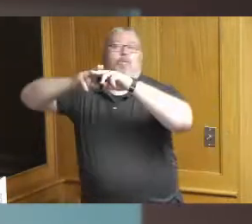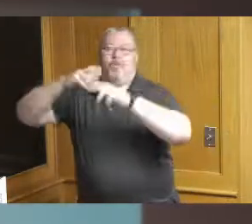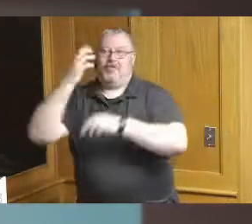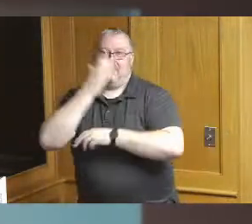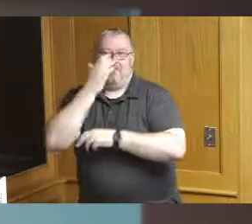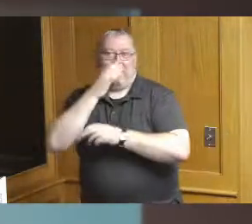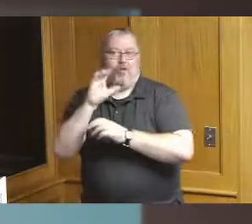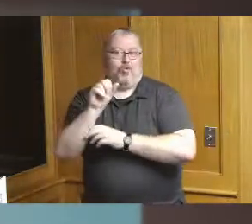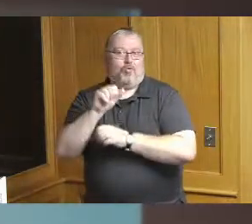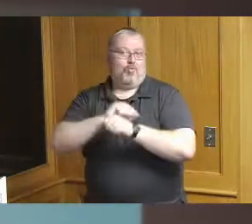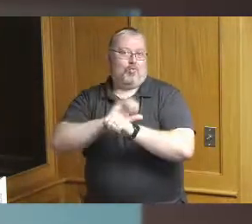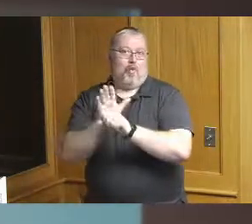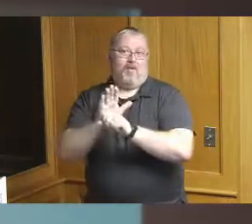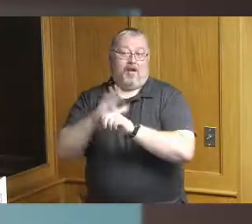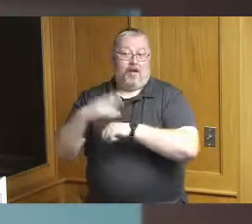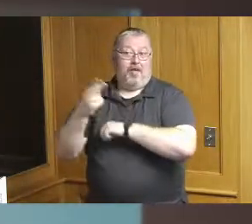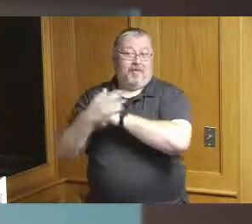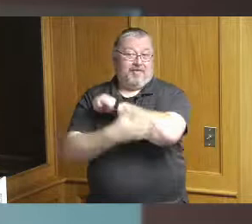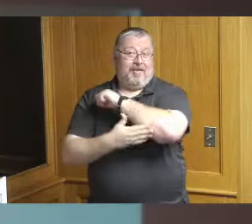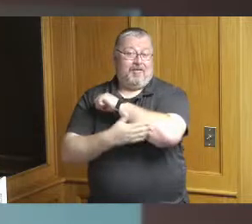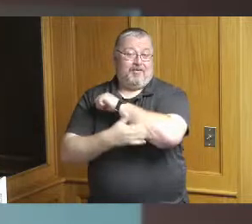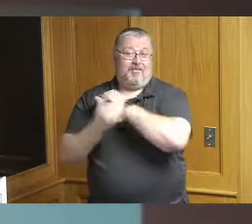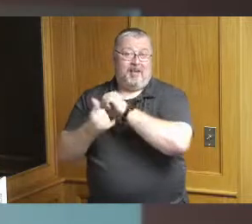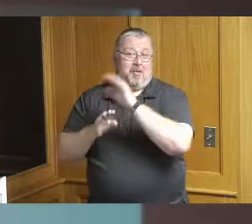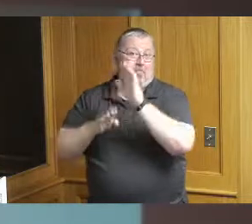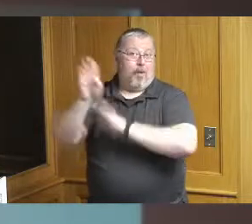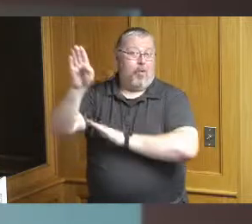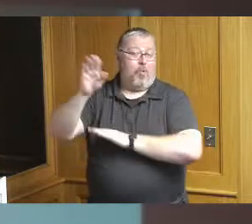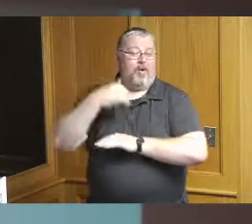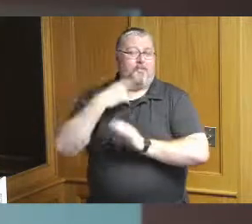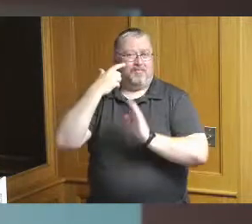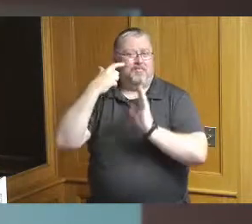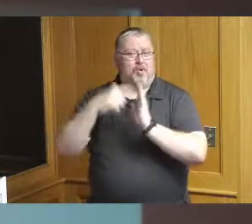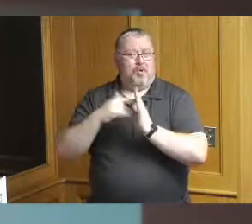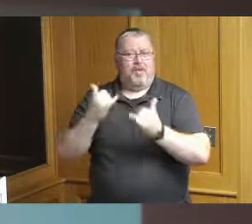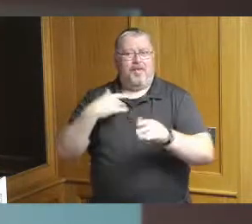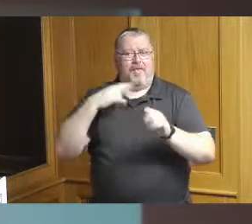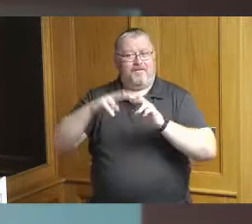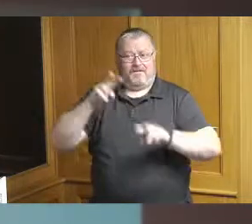across Hamilton County i was showing for a little while the variants that we have in the county but